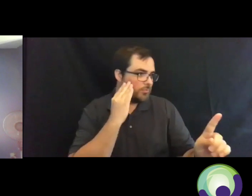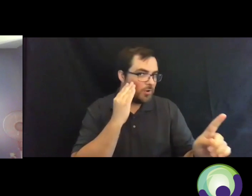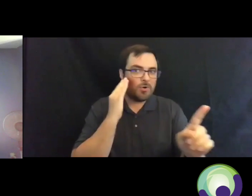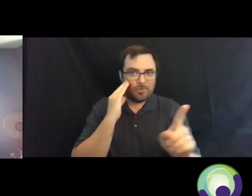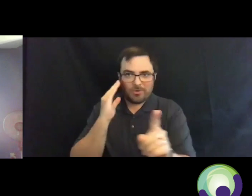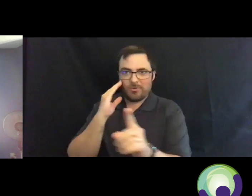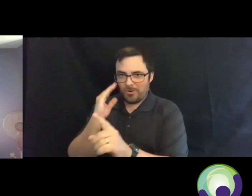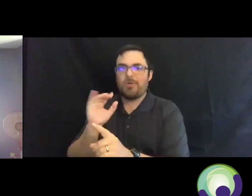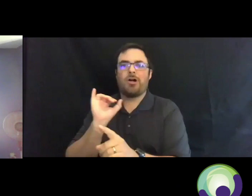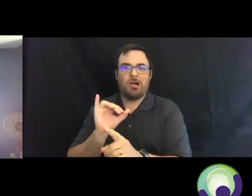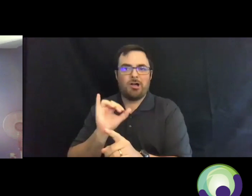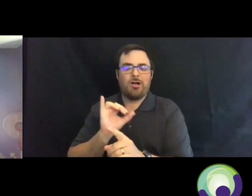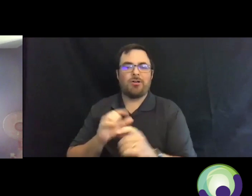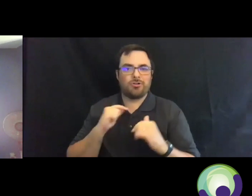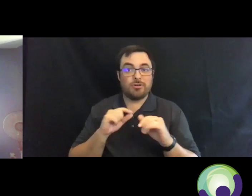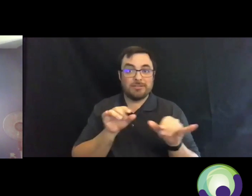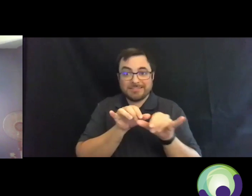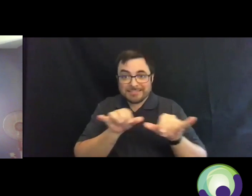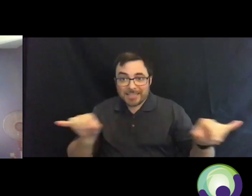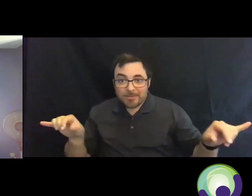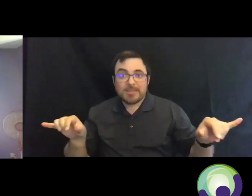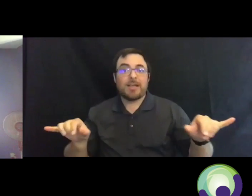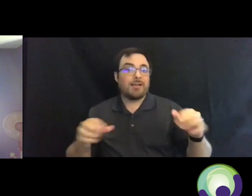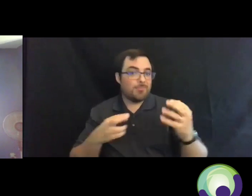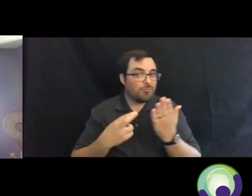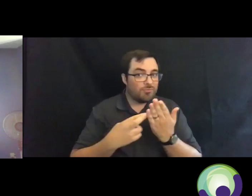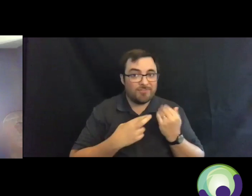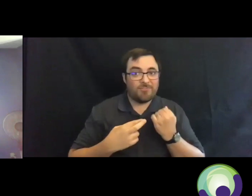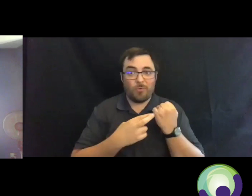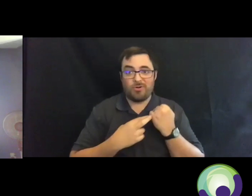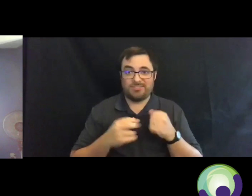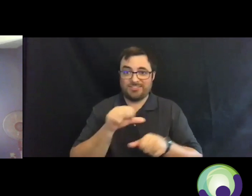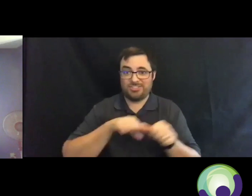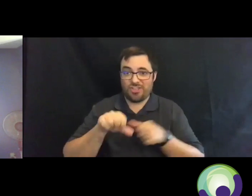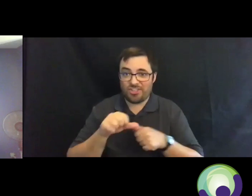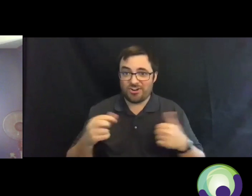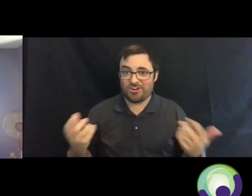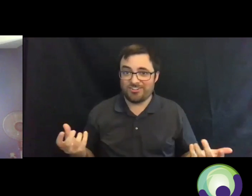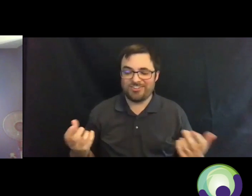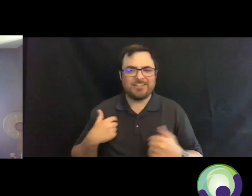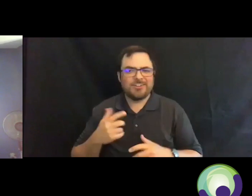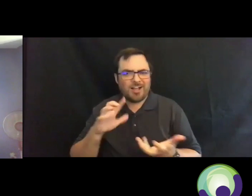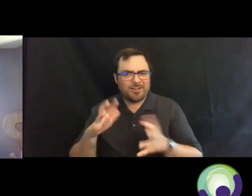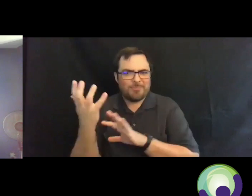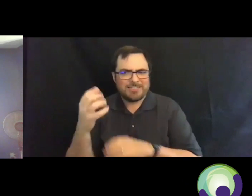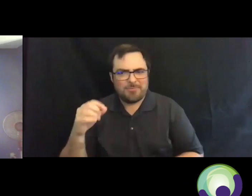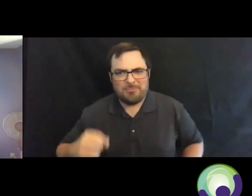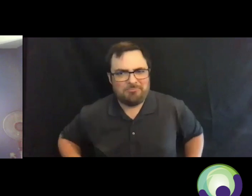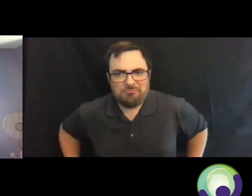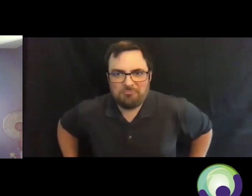So you could work on it together and kind of reinforce each other. It's not that you're going to mess up the child by doing it in two different